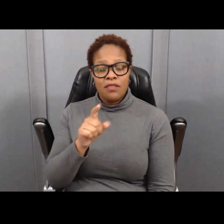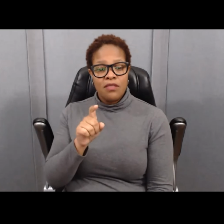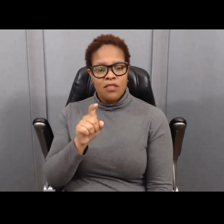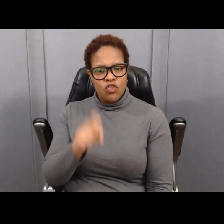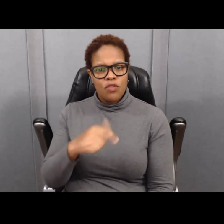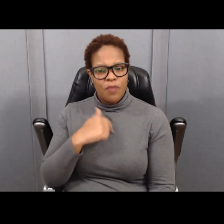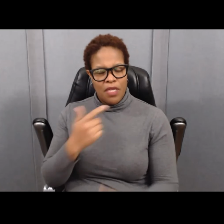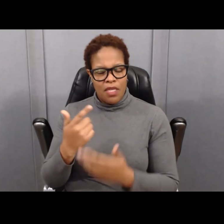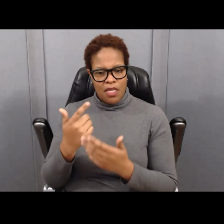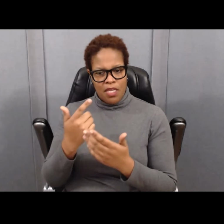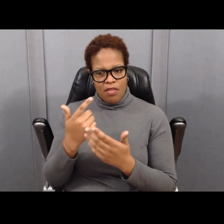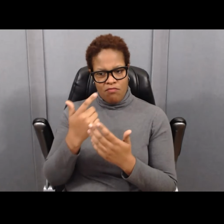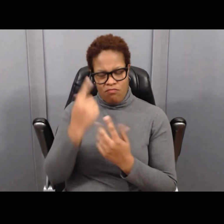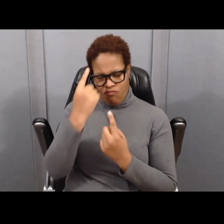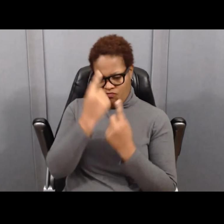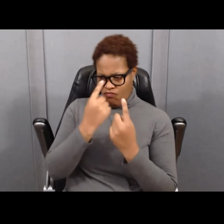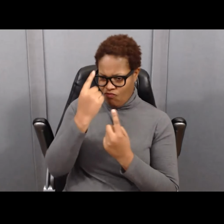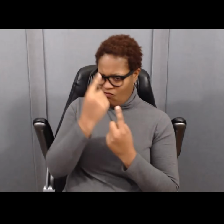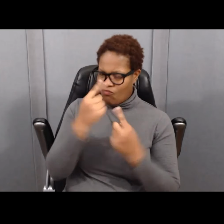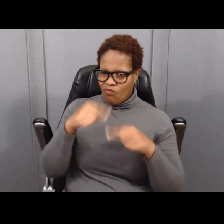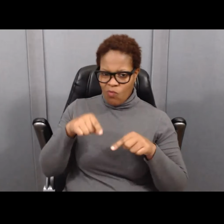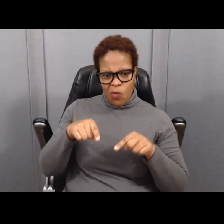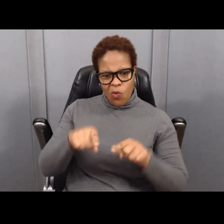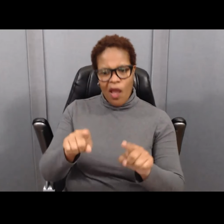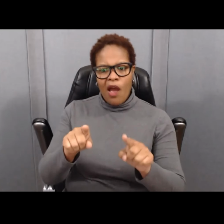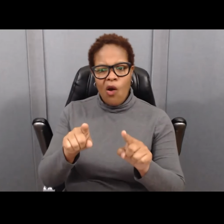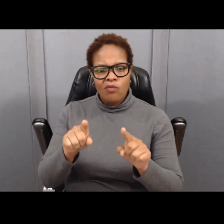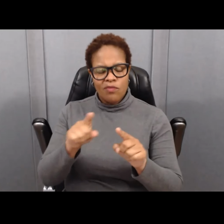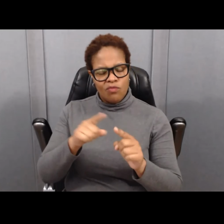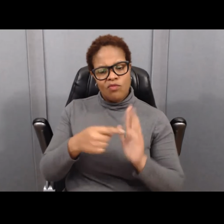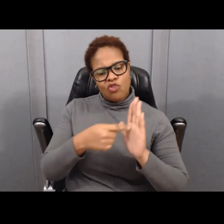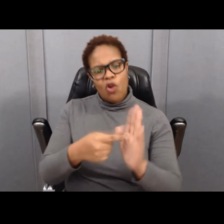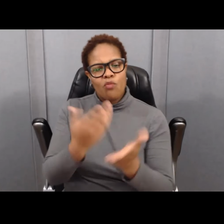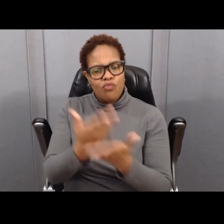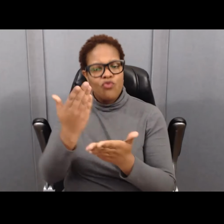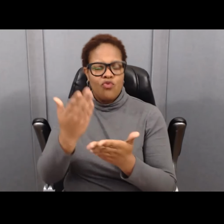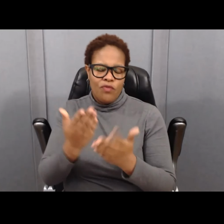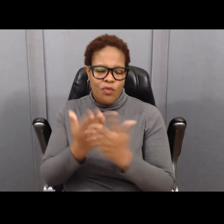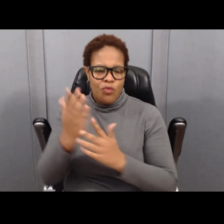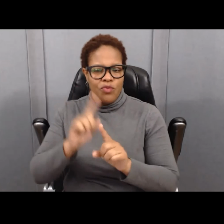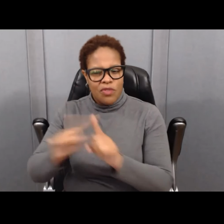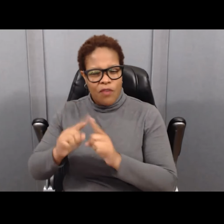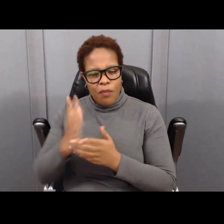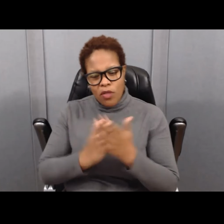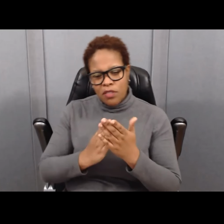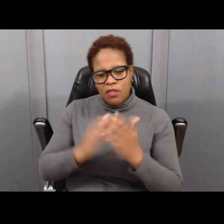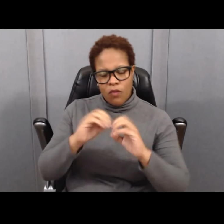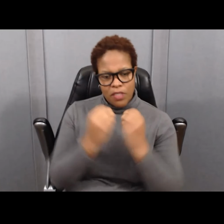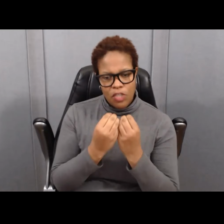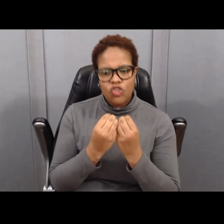throughout the various parts of an organization. So we're talking about policy, administration,